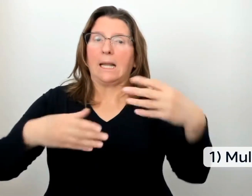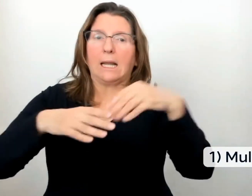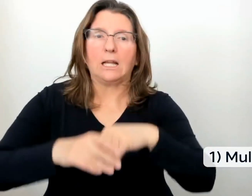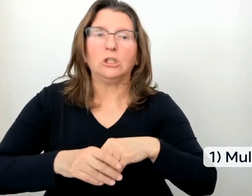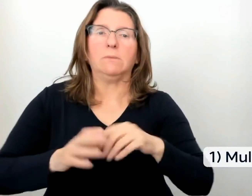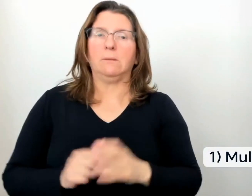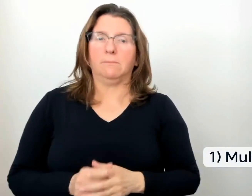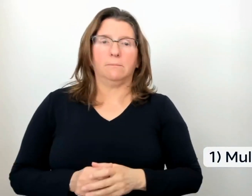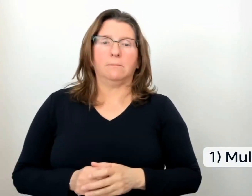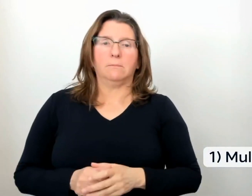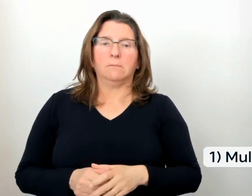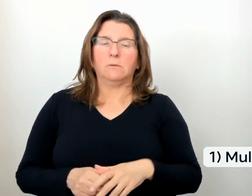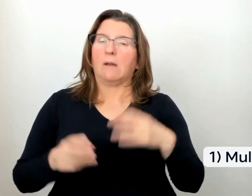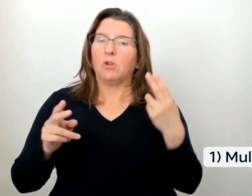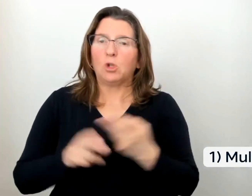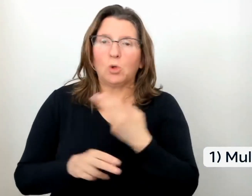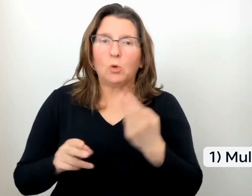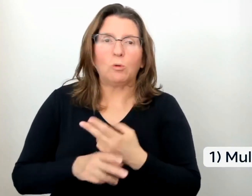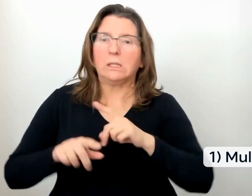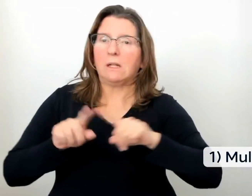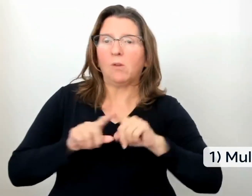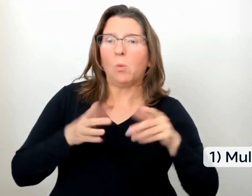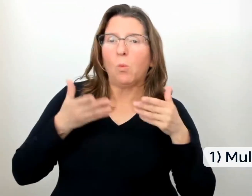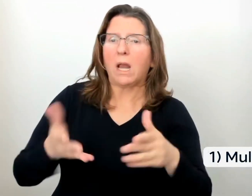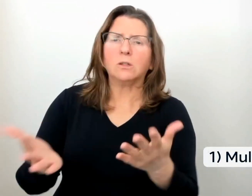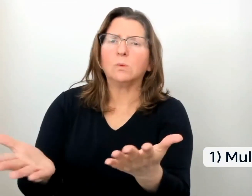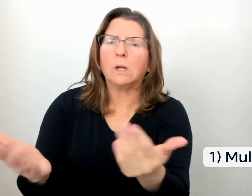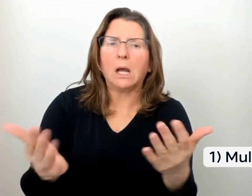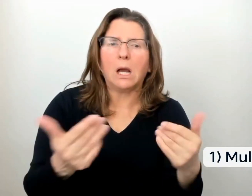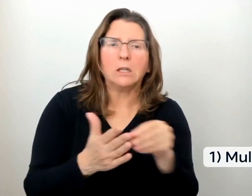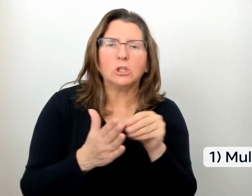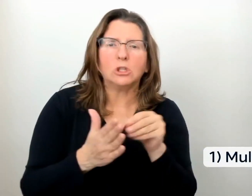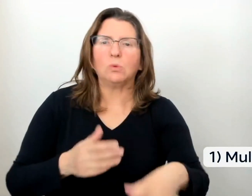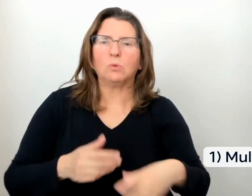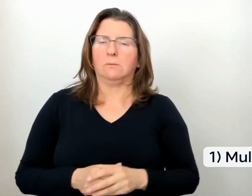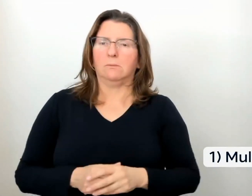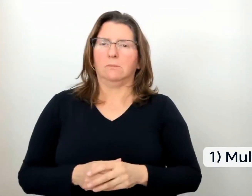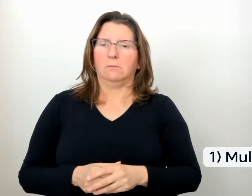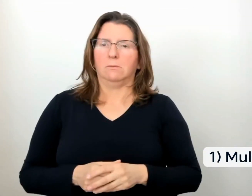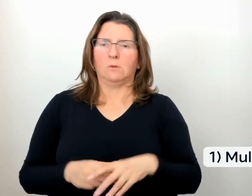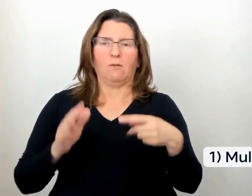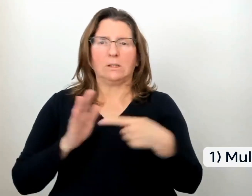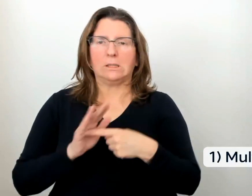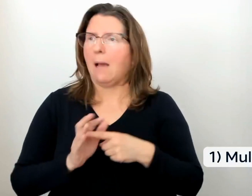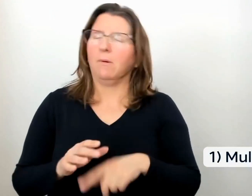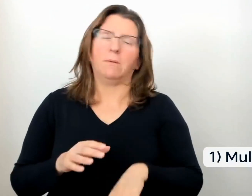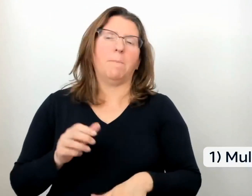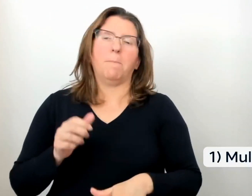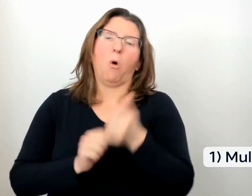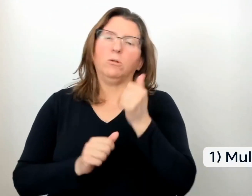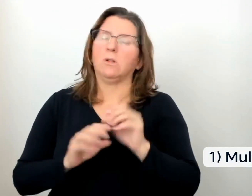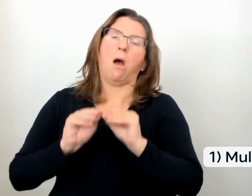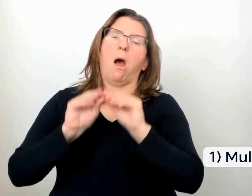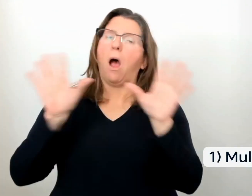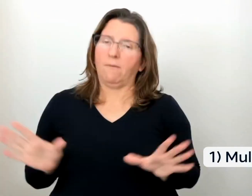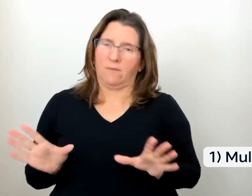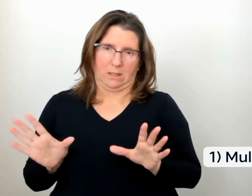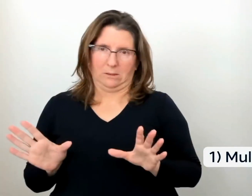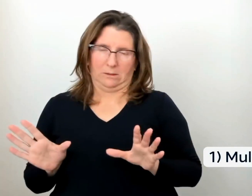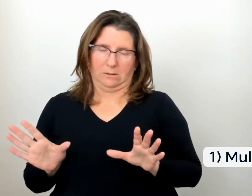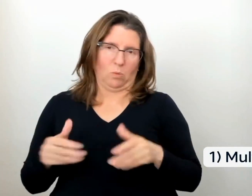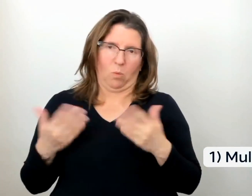For engagement, we want to provide multiple means to encourage active participation.